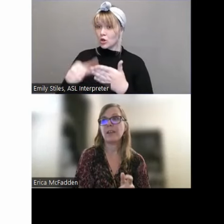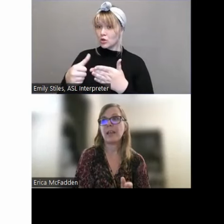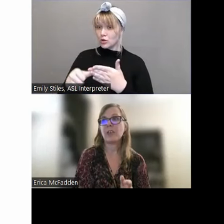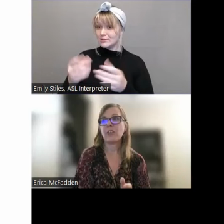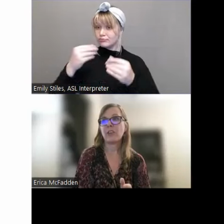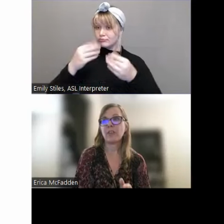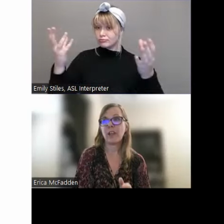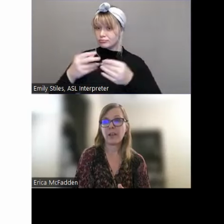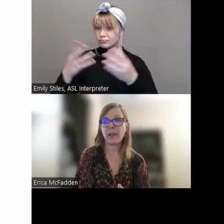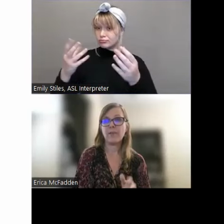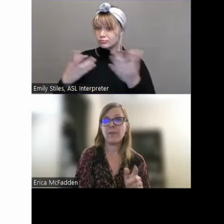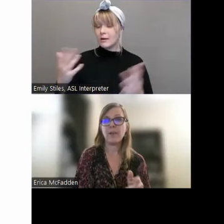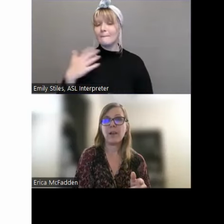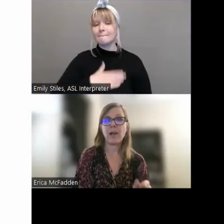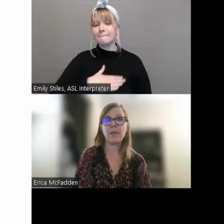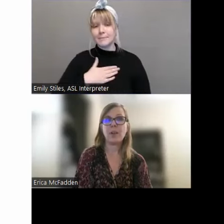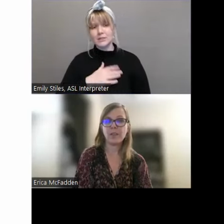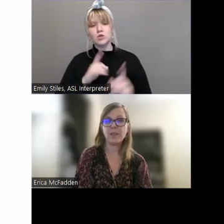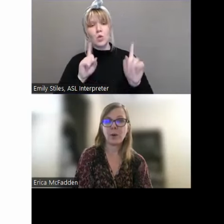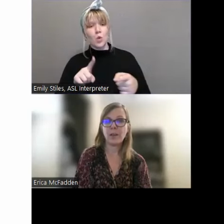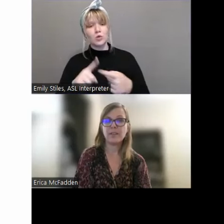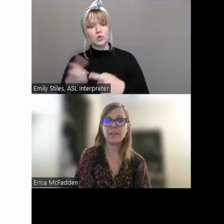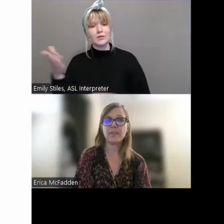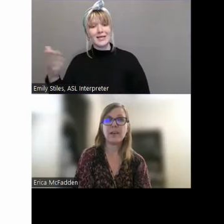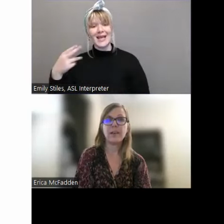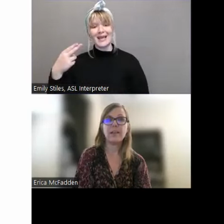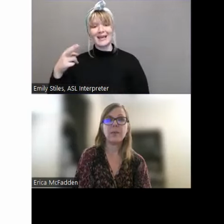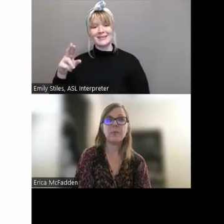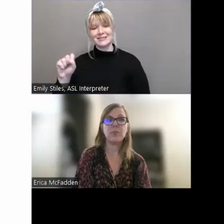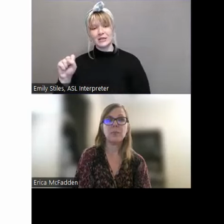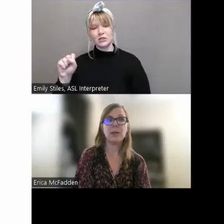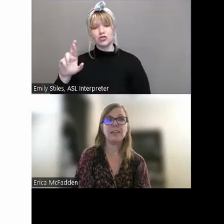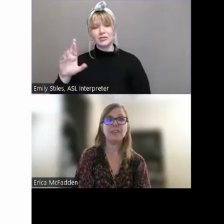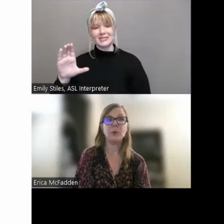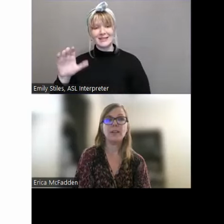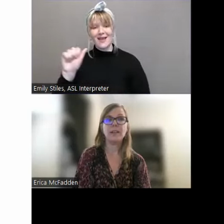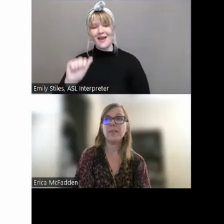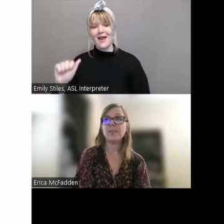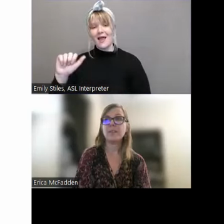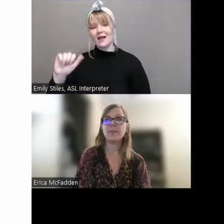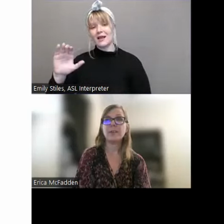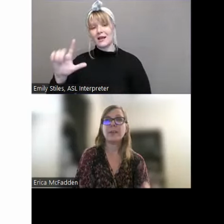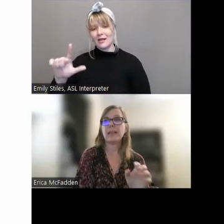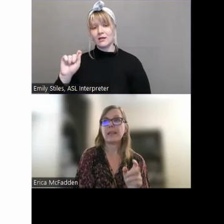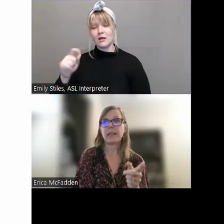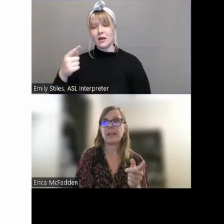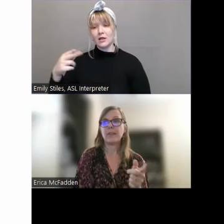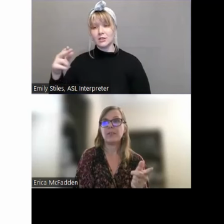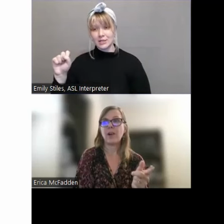It is also on the slide to be added to our list.